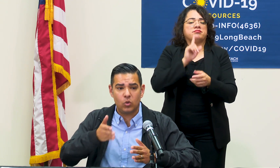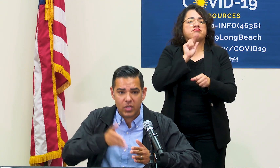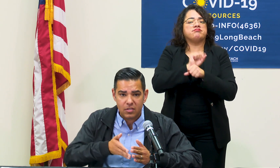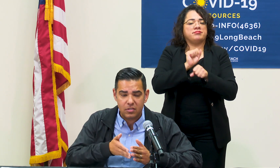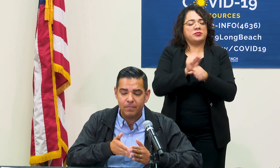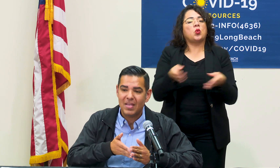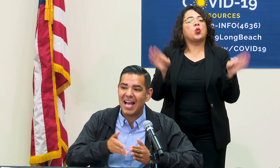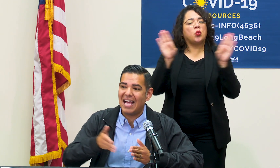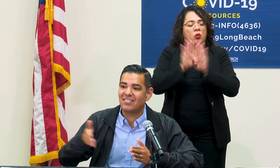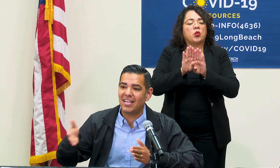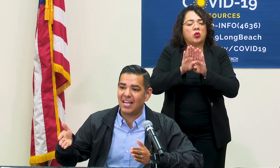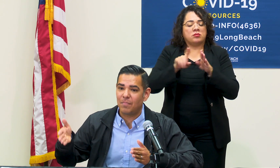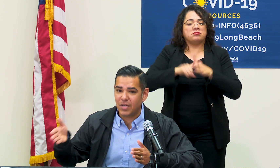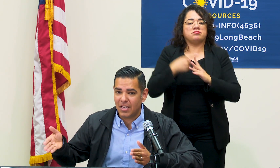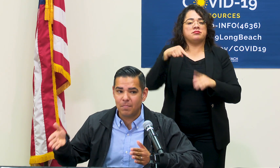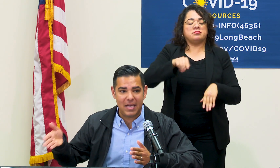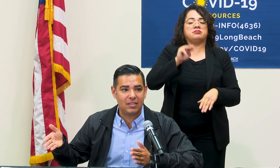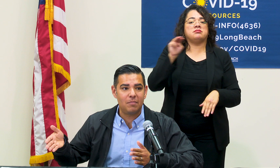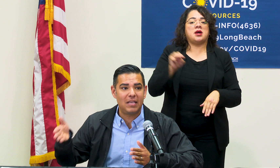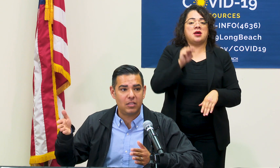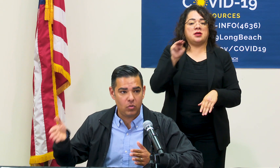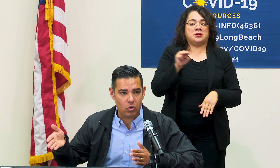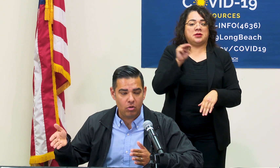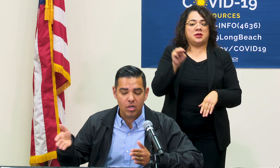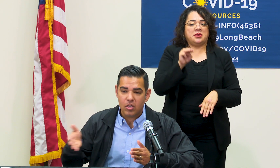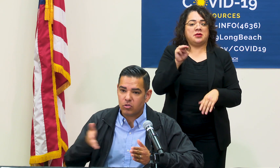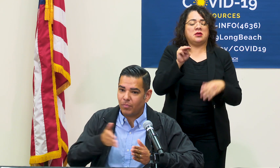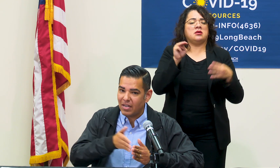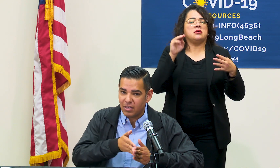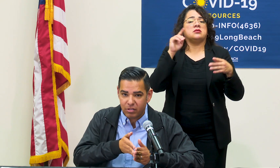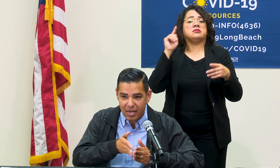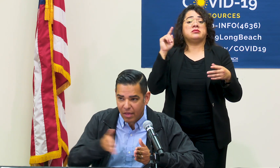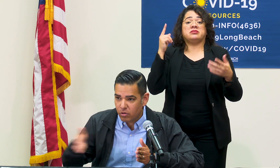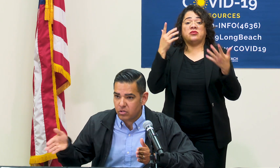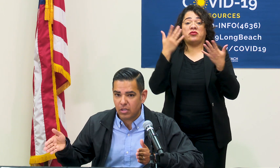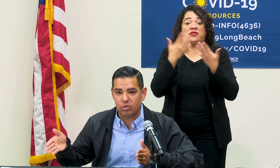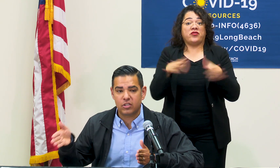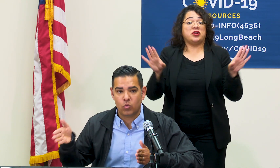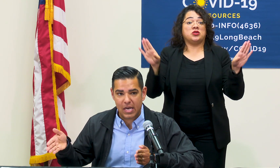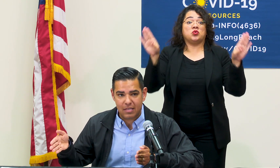Lunas asked a real painter painter you know so banks are ADO's los escuelas